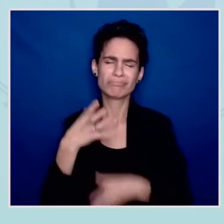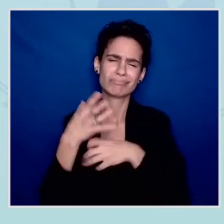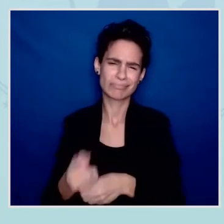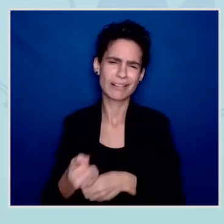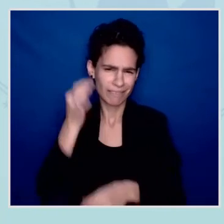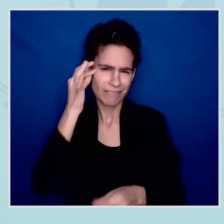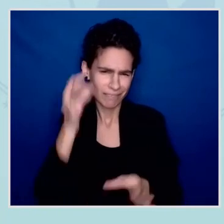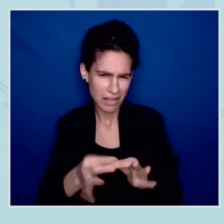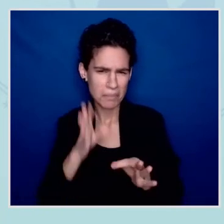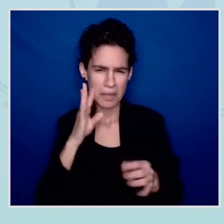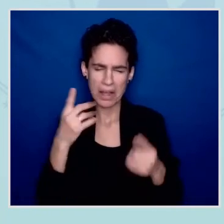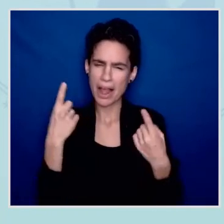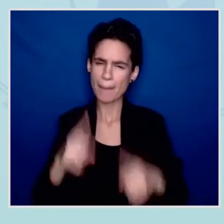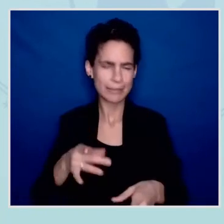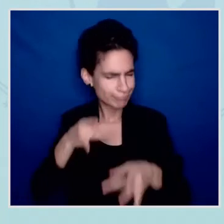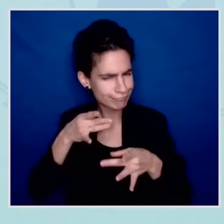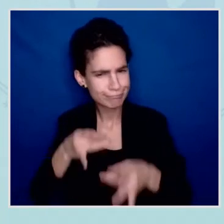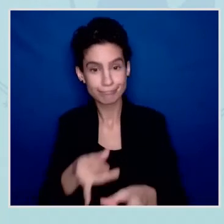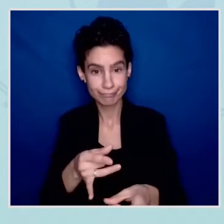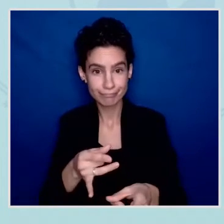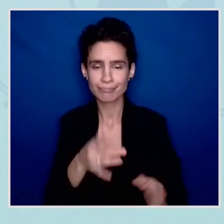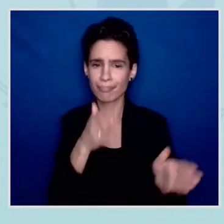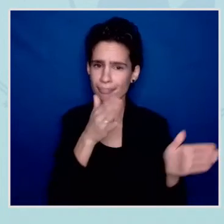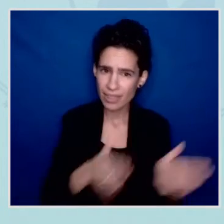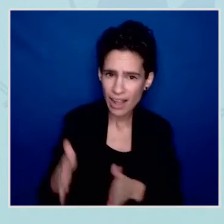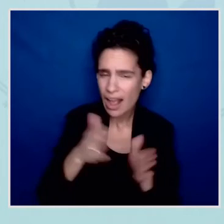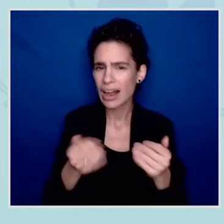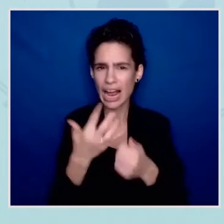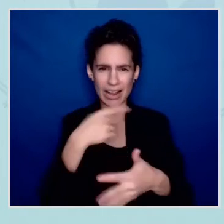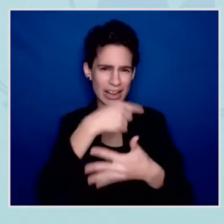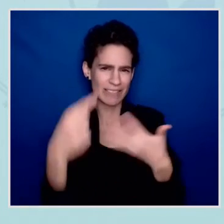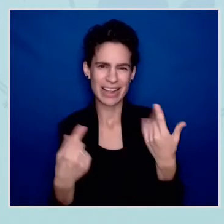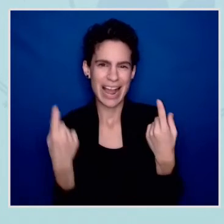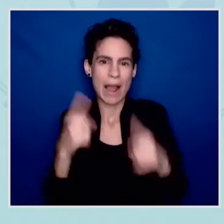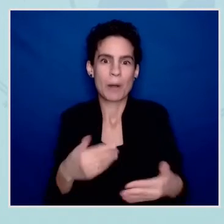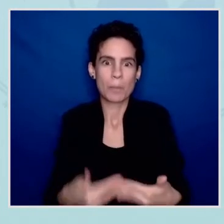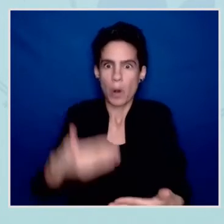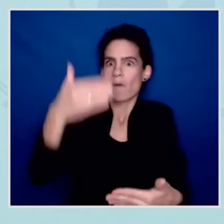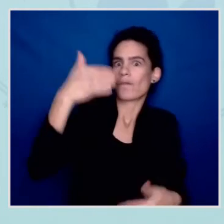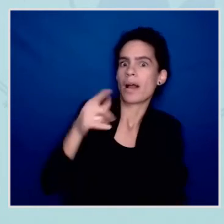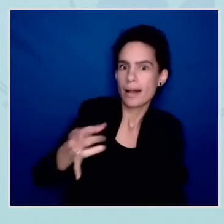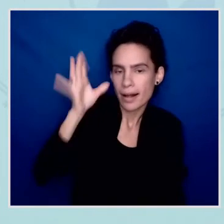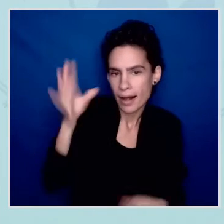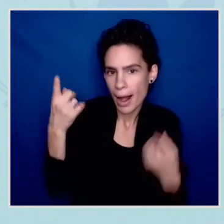GOES OFF SAFELY, AND GOES OFF